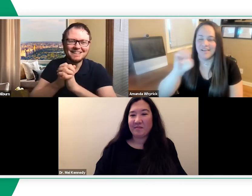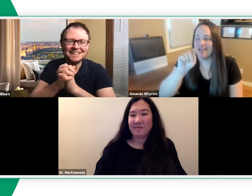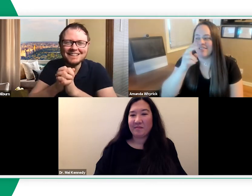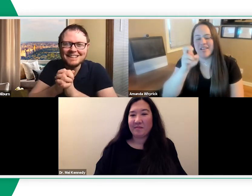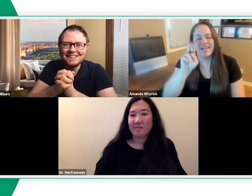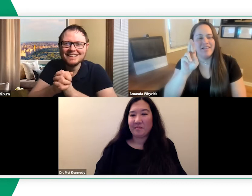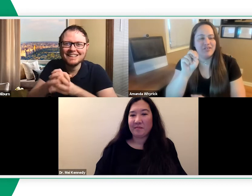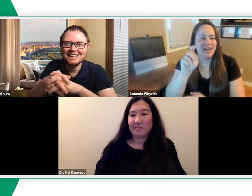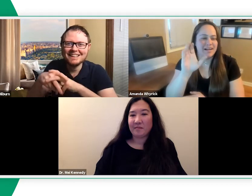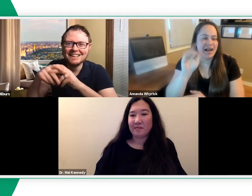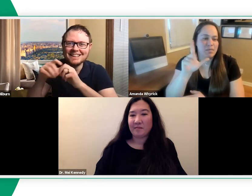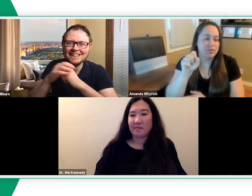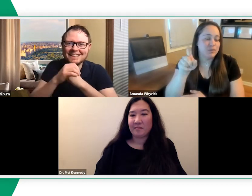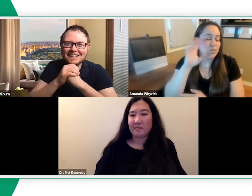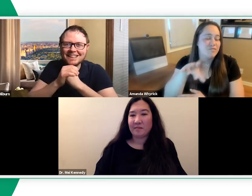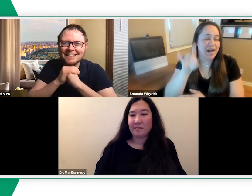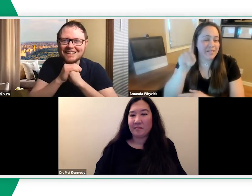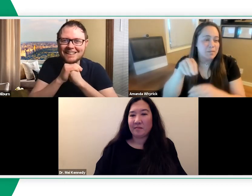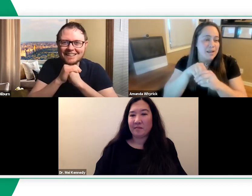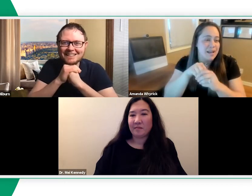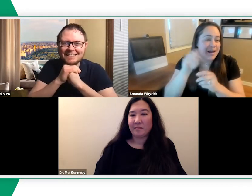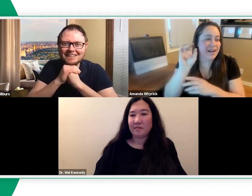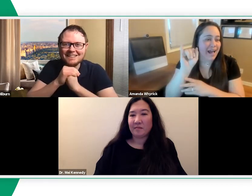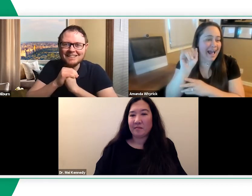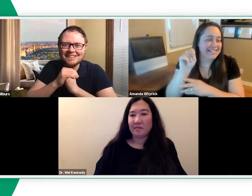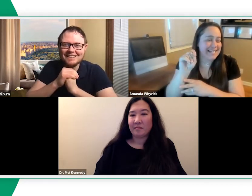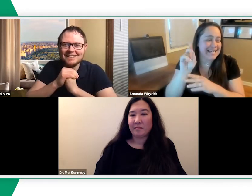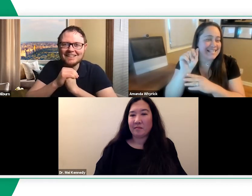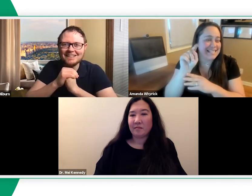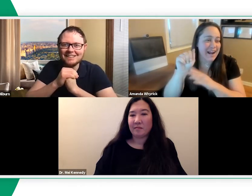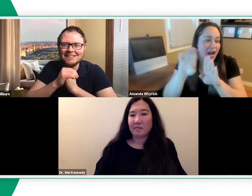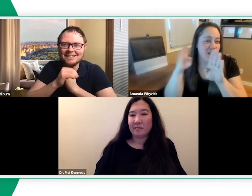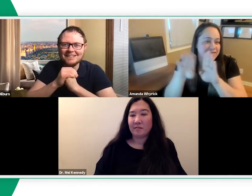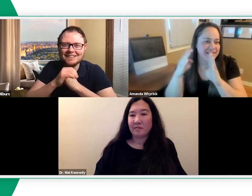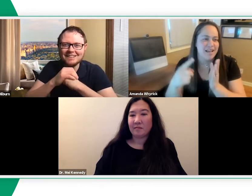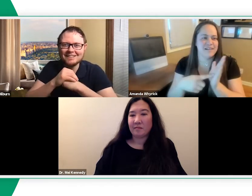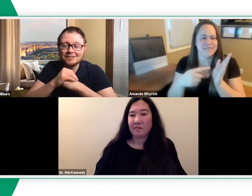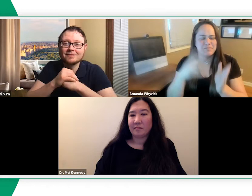Ethernet cables. You will find them in an IT data closet. Sometimes